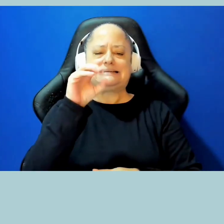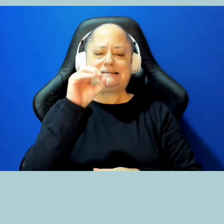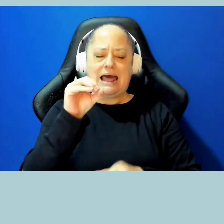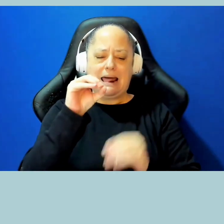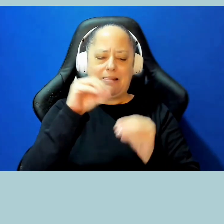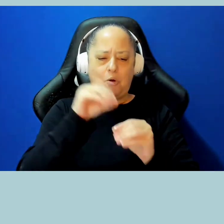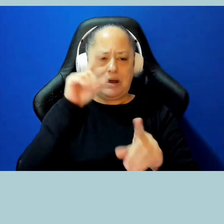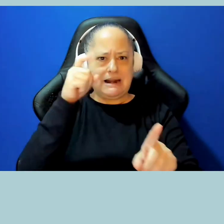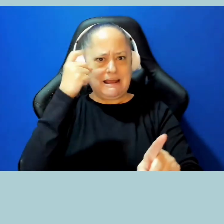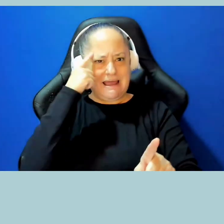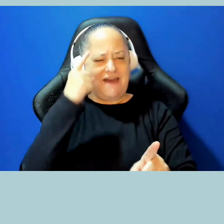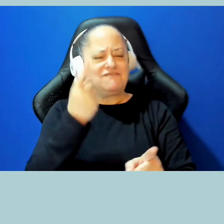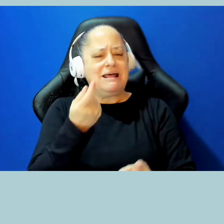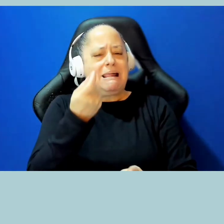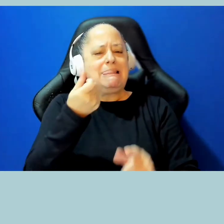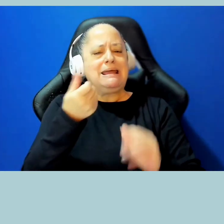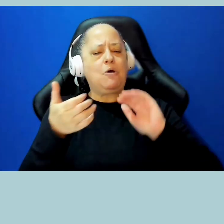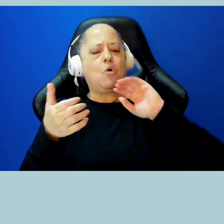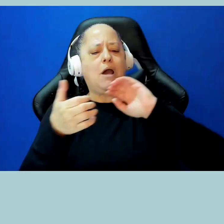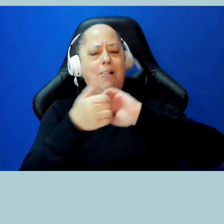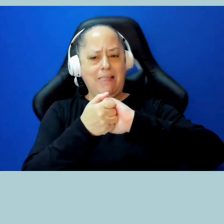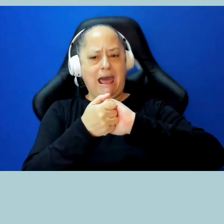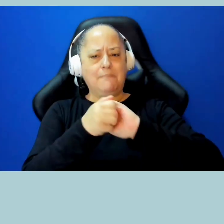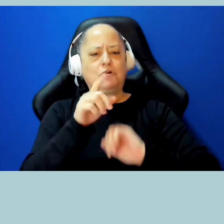of collaboration, we could really do great things.